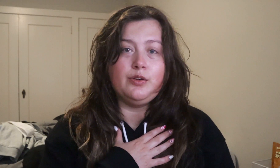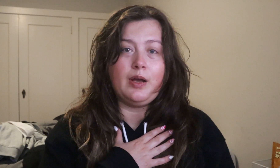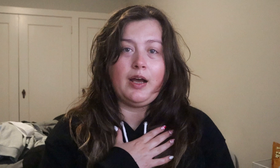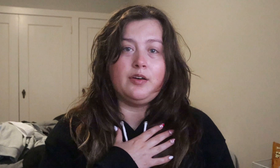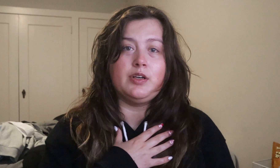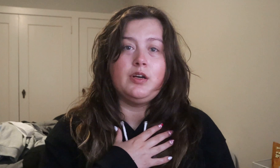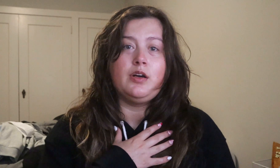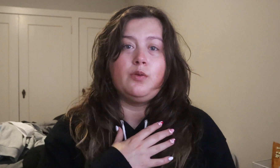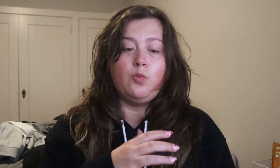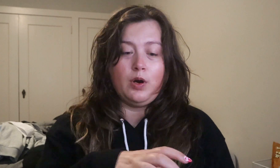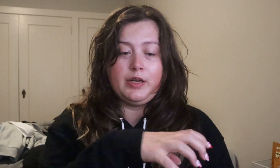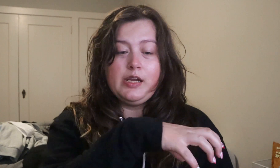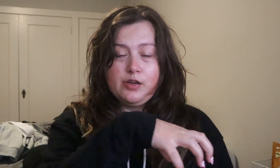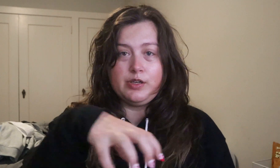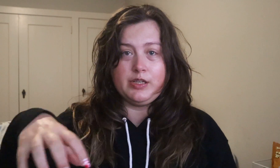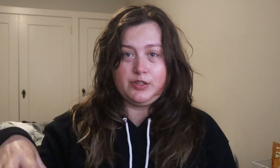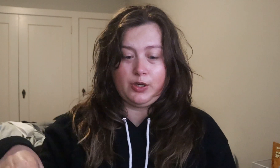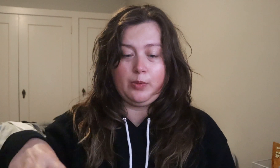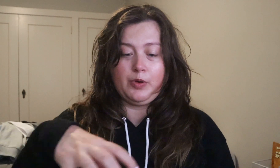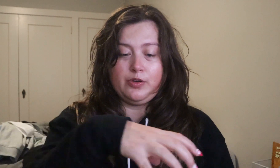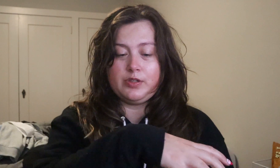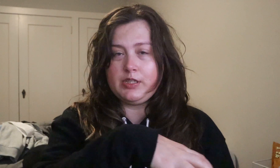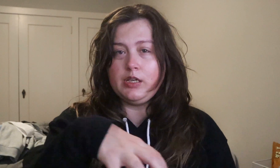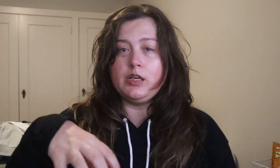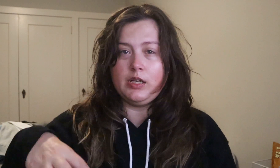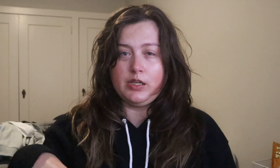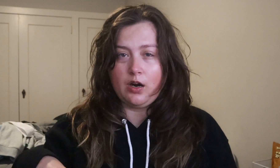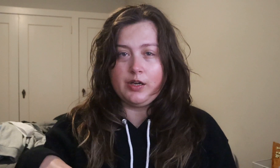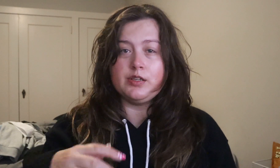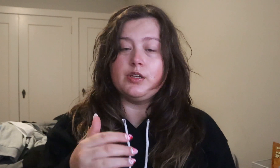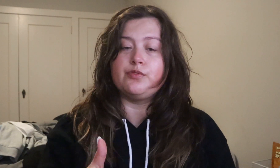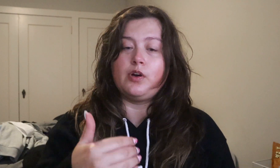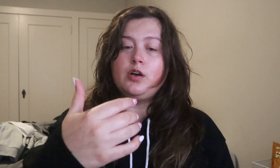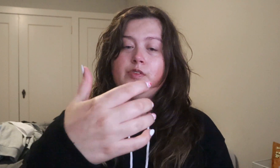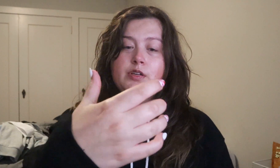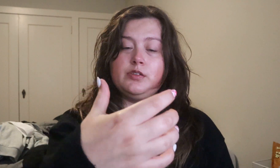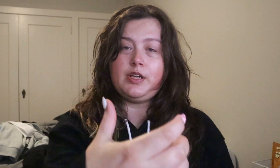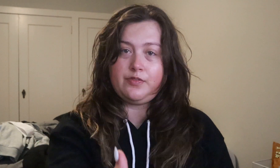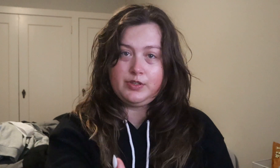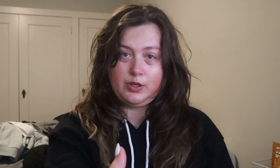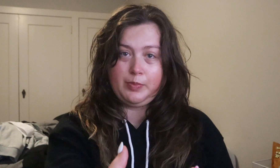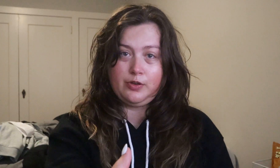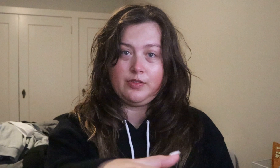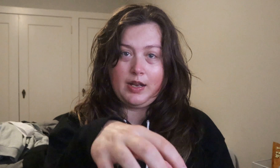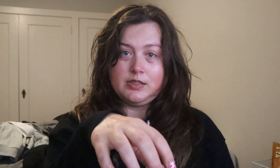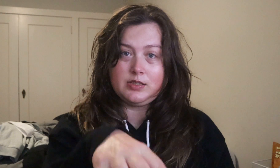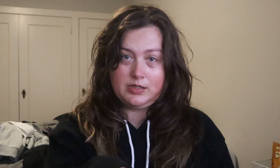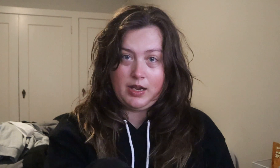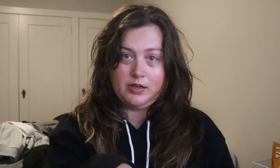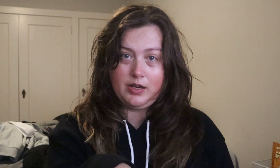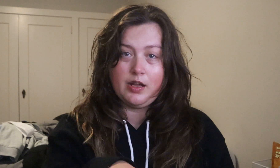you have one hearing interpreter, sitting in the audience in front of the deaf interpreter that is standing.